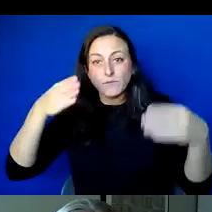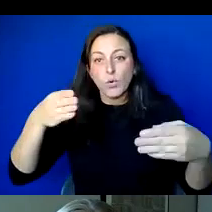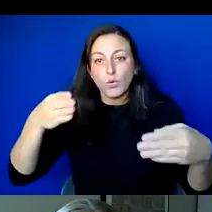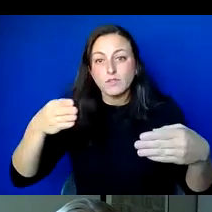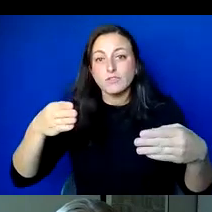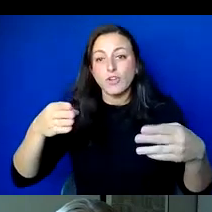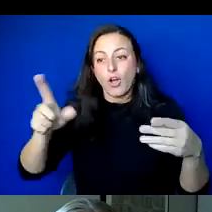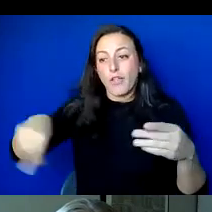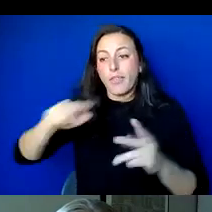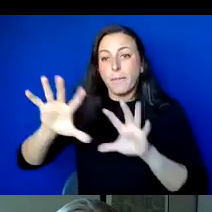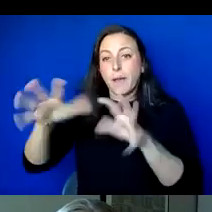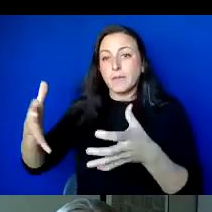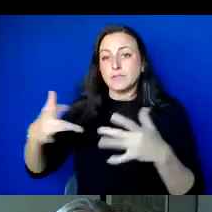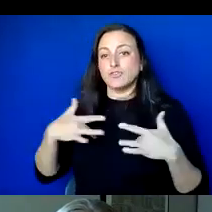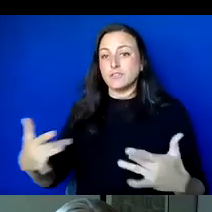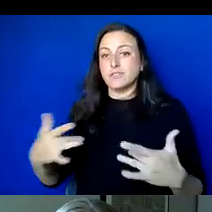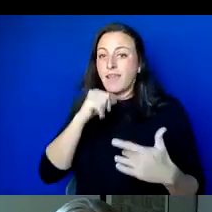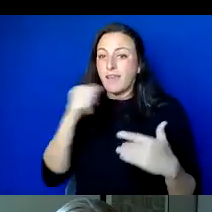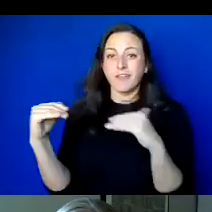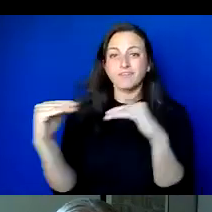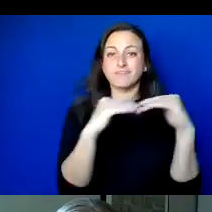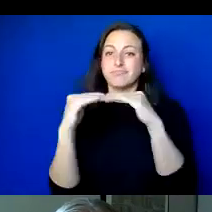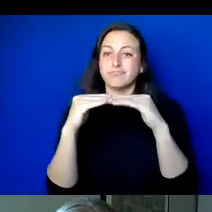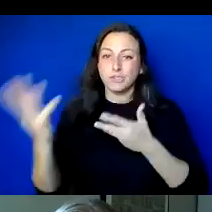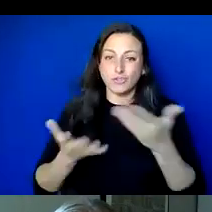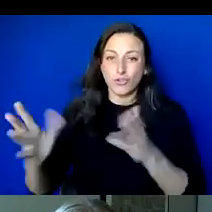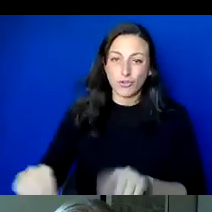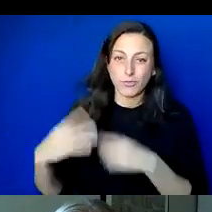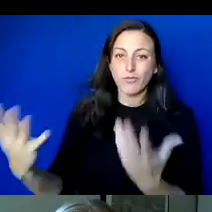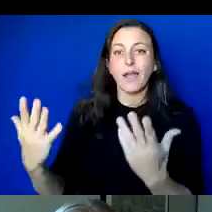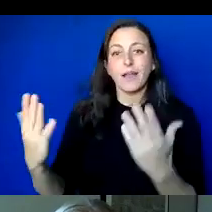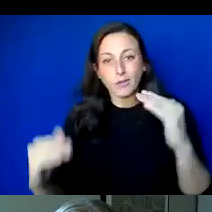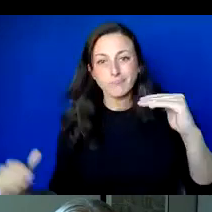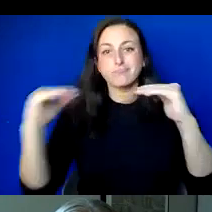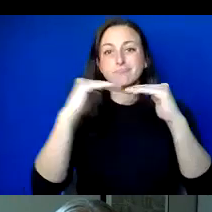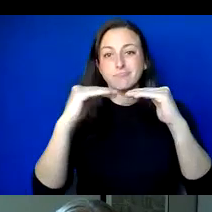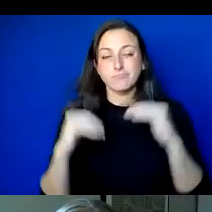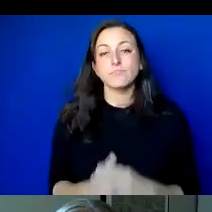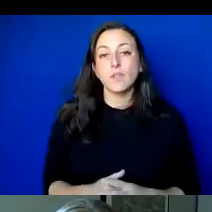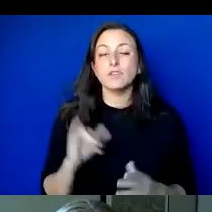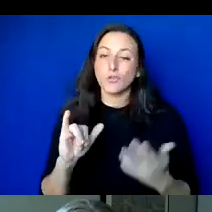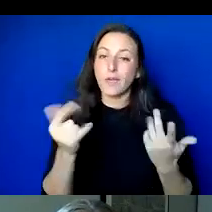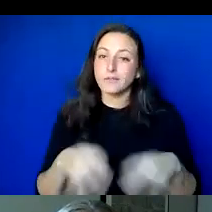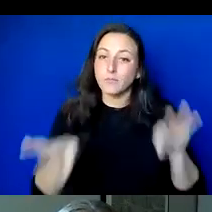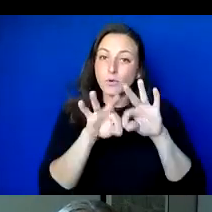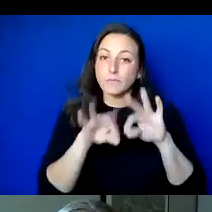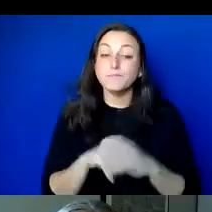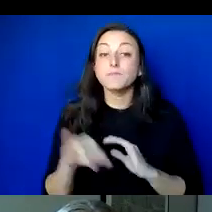population, so I think that's a real big thing. Then also, you know, part of the,